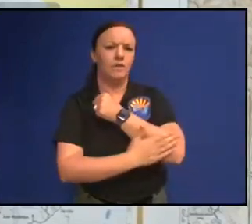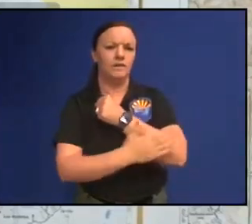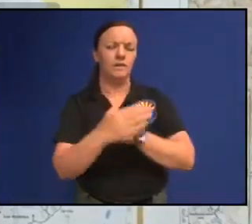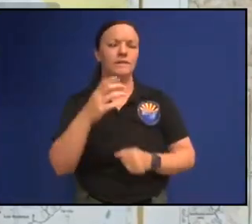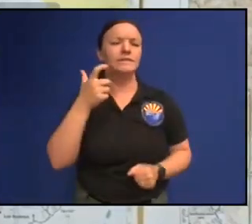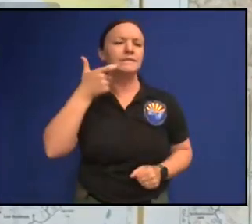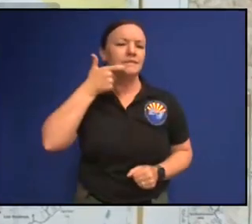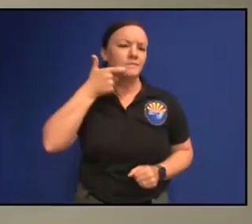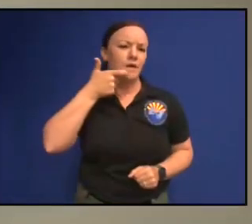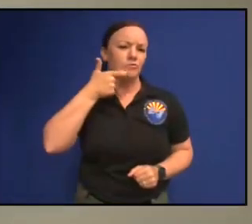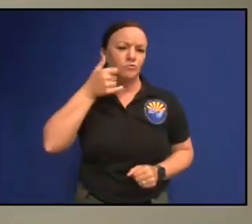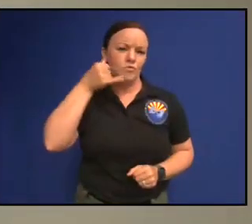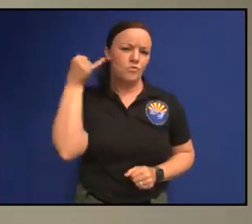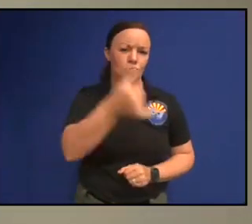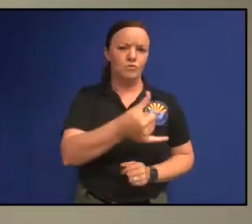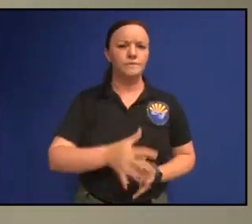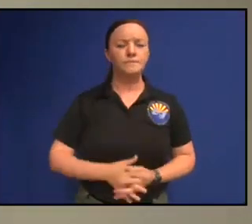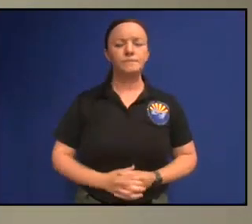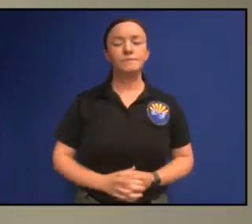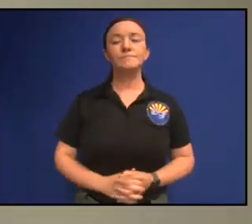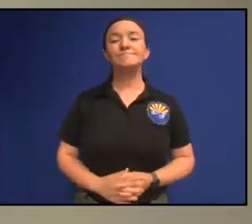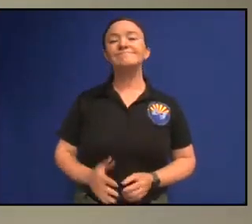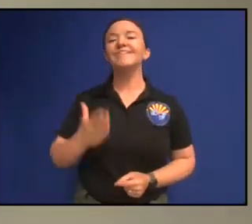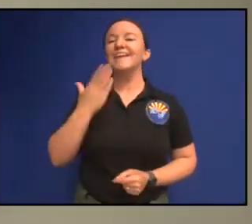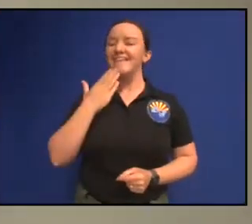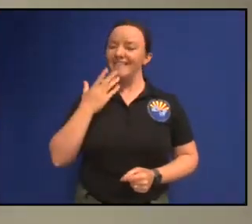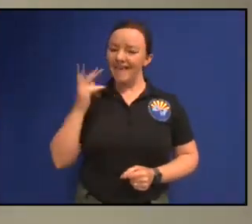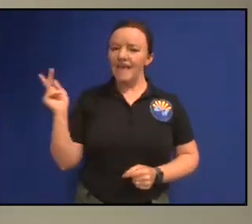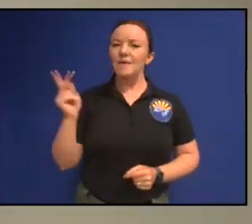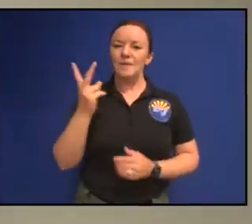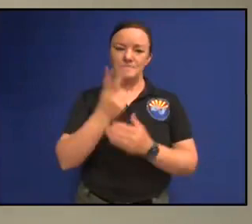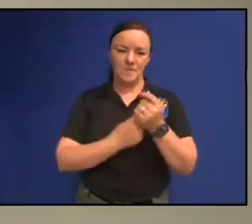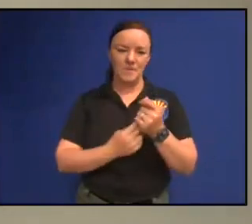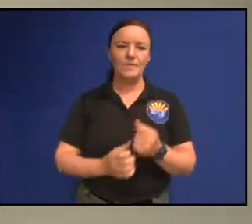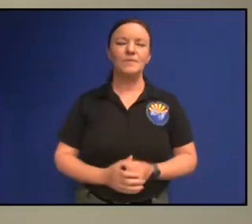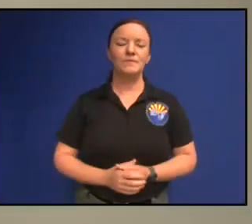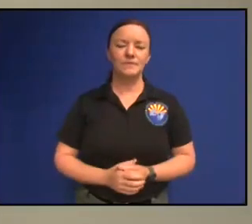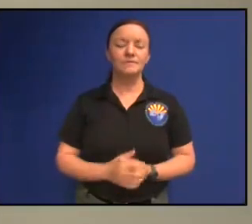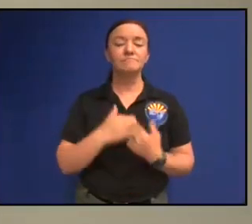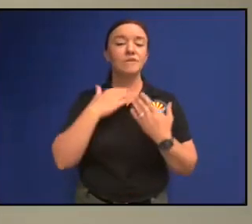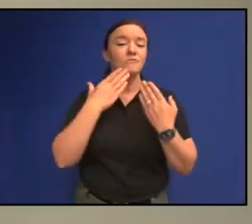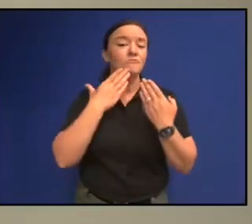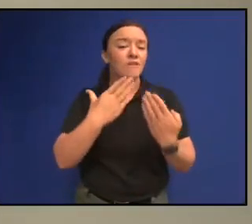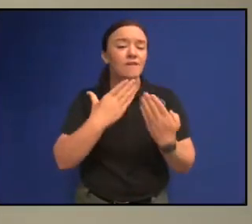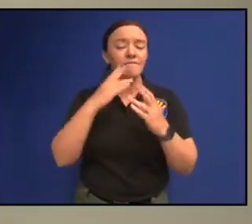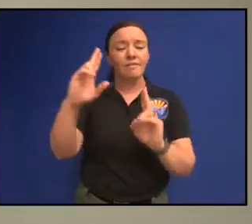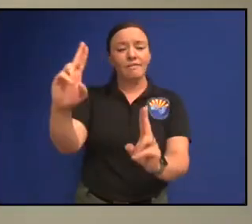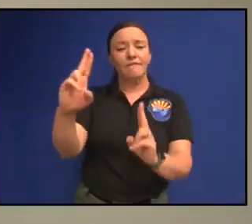ALL RIGHT, THANK YOU BOTH. AND SO GRATEFUL AND HONORED TO BE ABLE TO WORK WITH OUR BROTHERS AND SISTERS THAT COME DOWN AND HELP US OUT